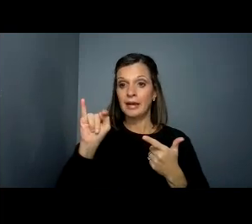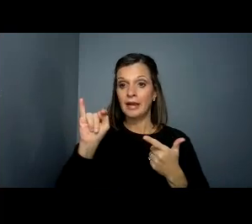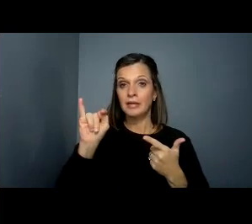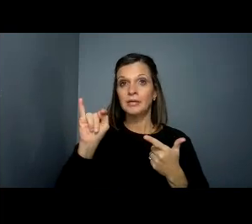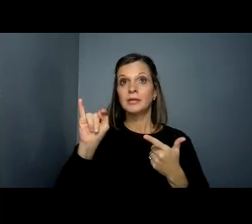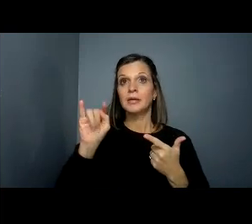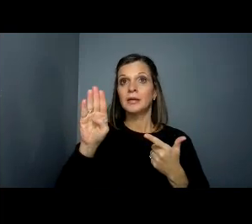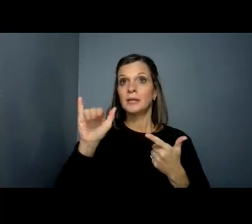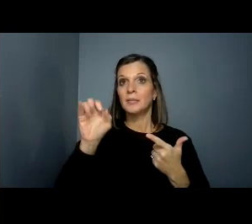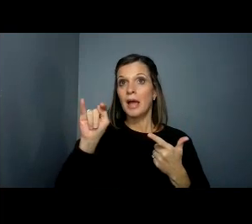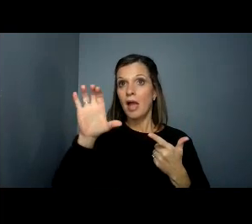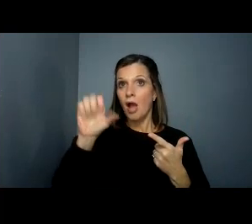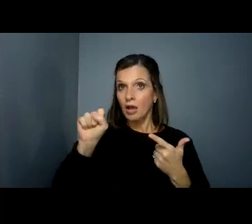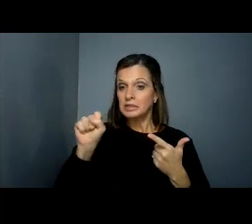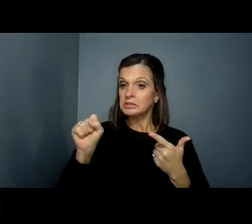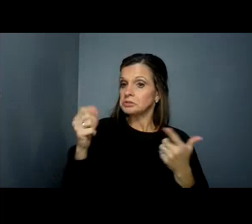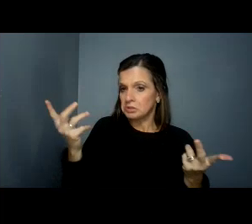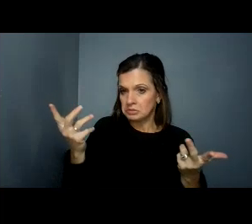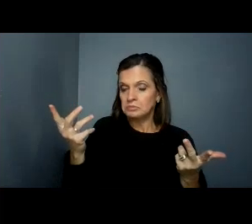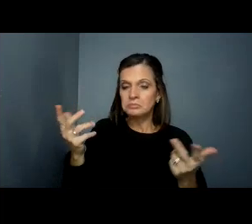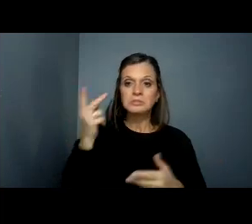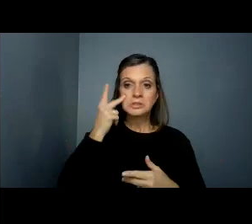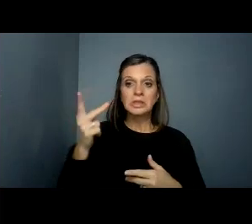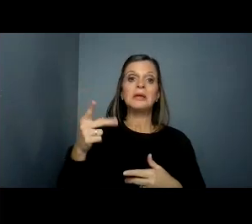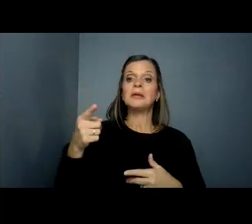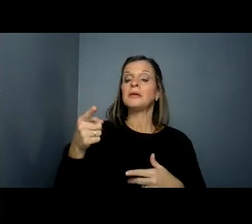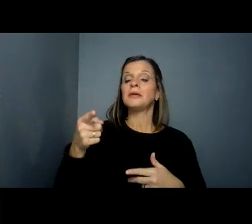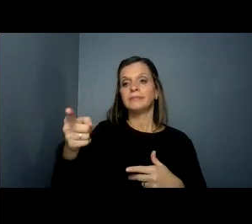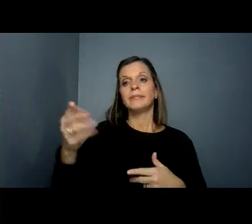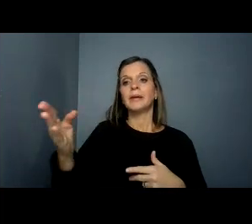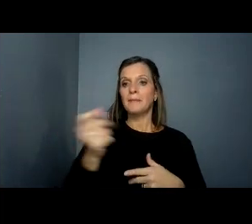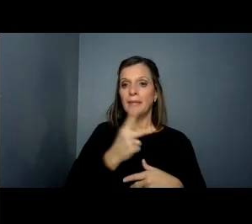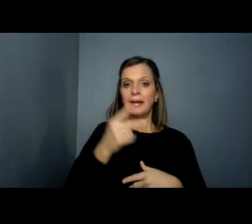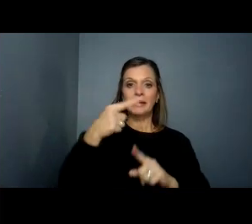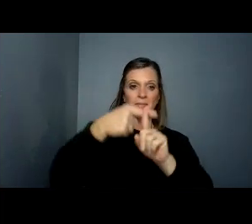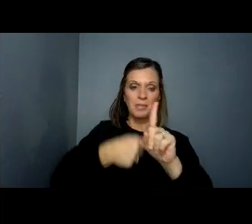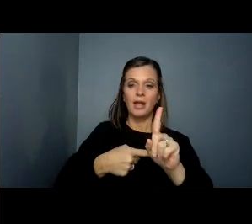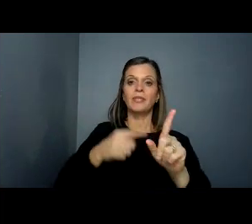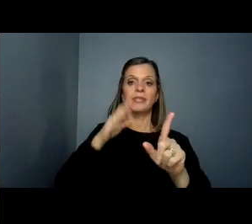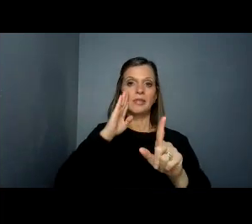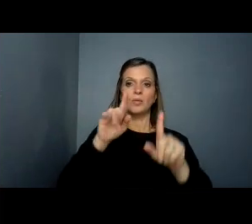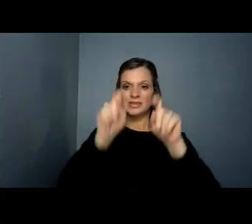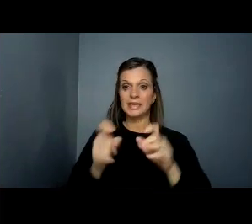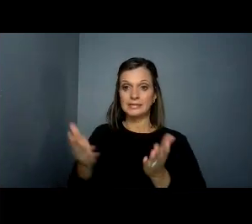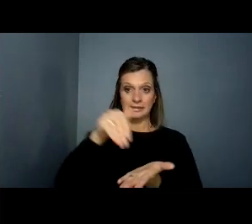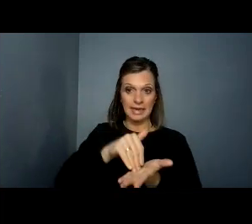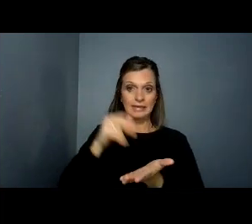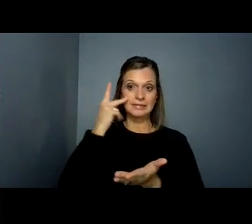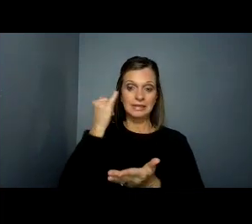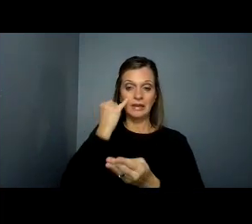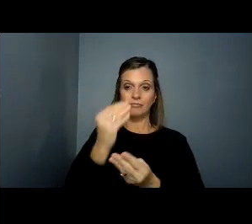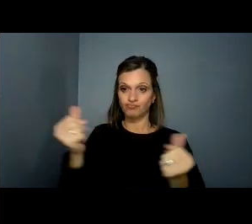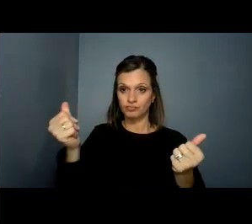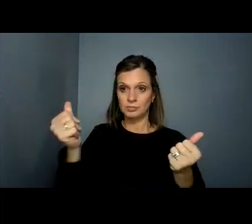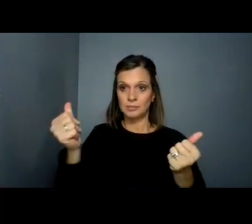All I don't want to lose you here, do you? Does that make sense? Yes, it is me. If anyone has any questions please jump in.